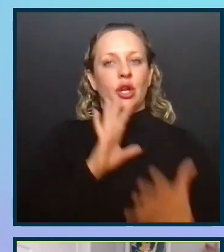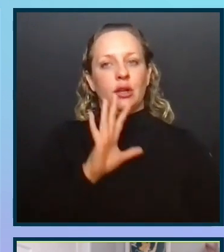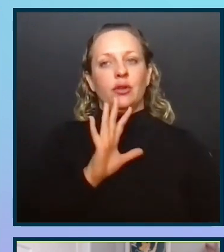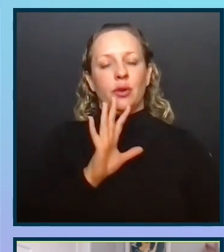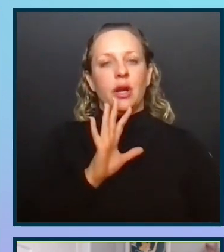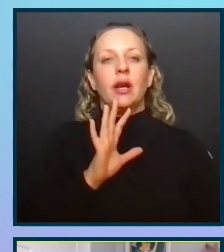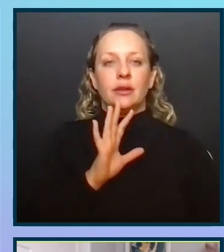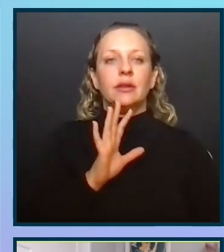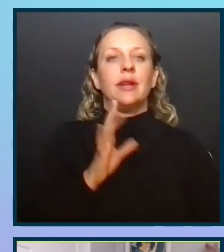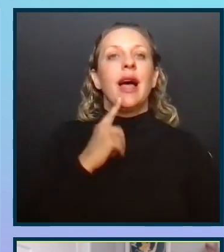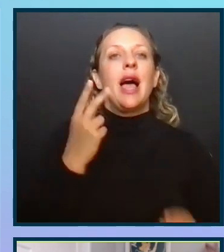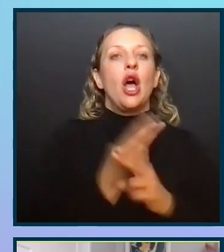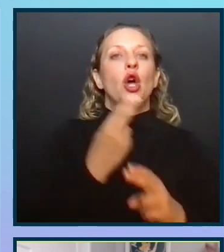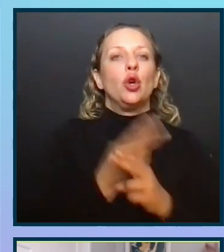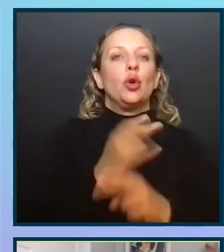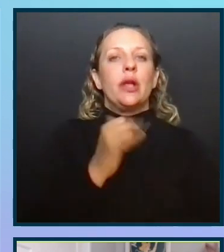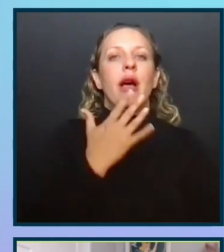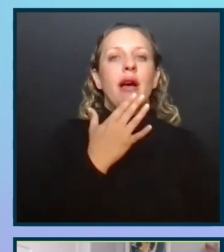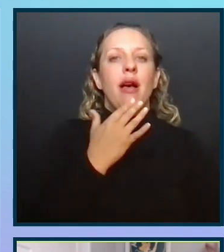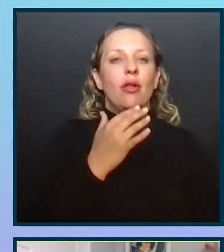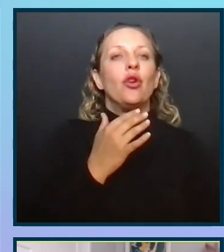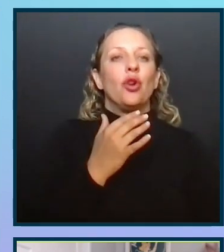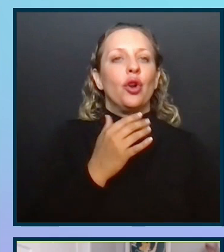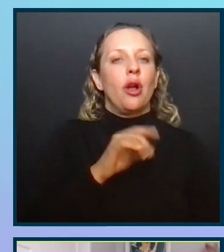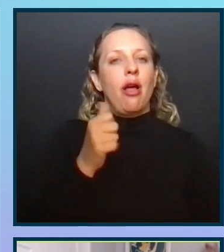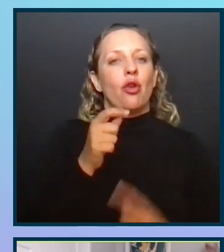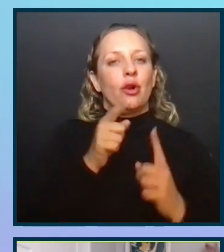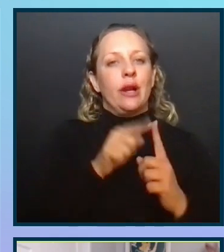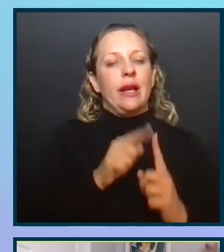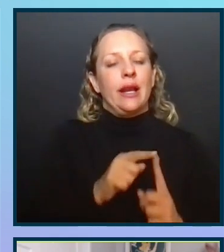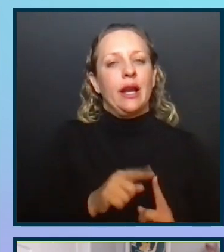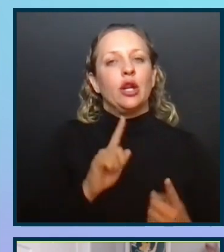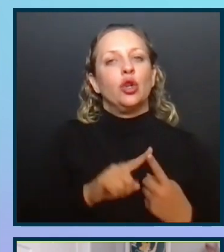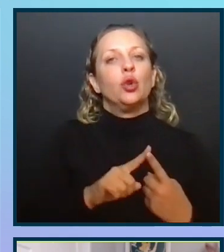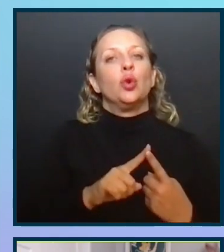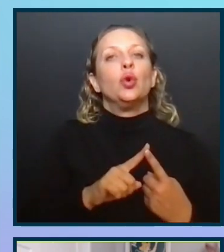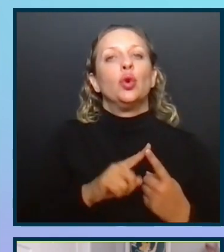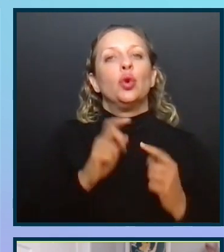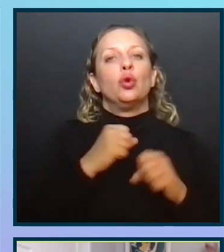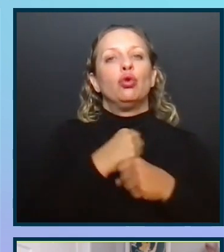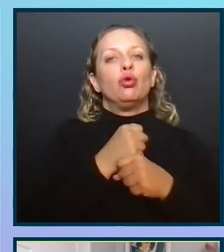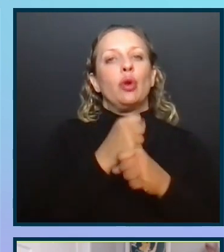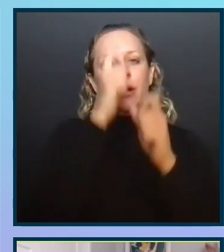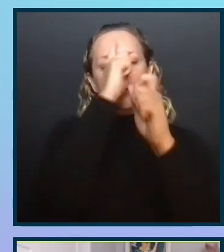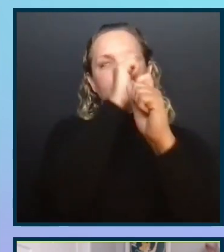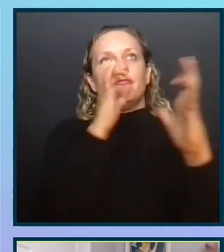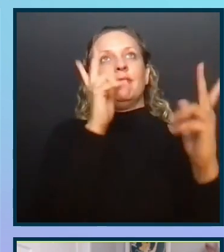And they use that color along with other indicators to create a visual system.